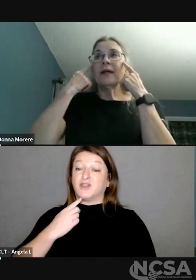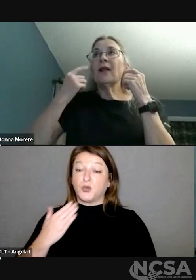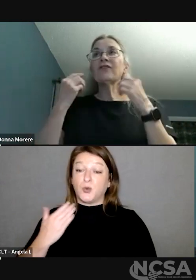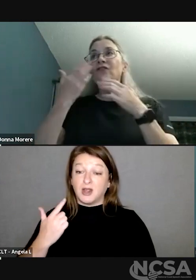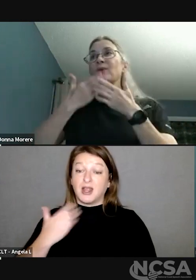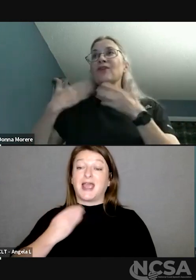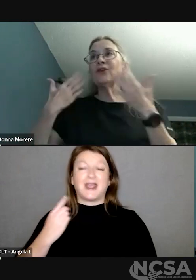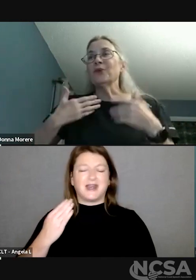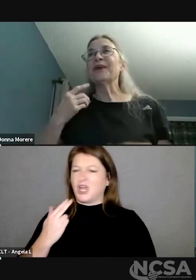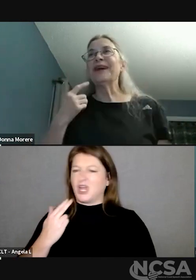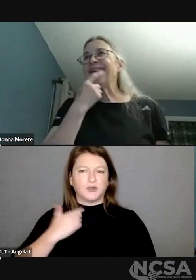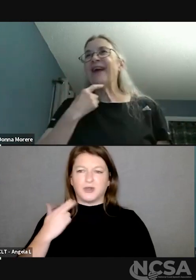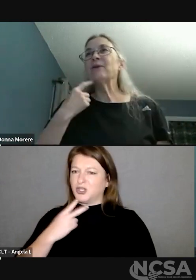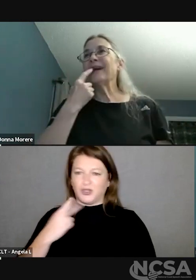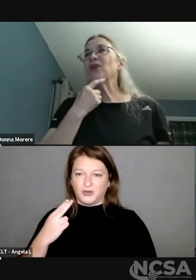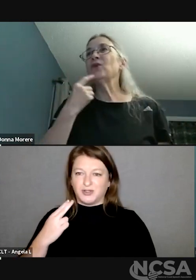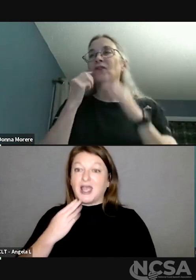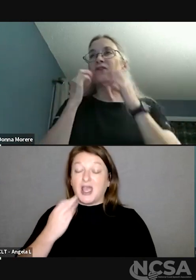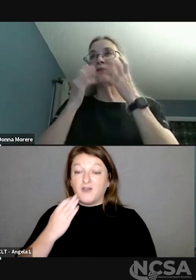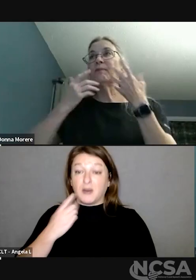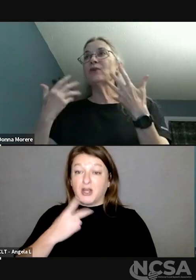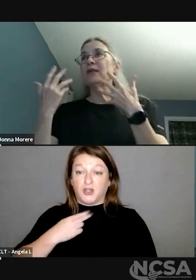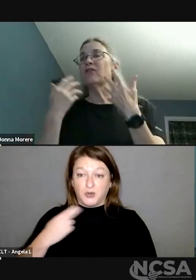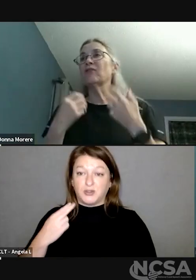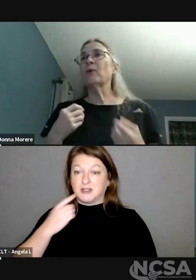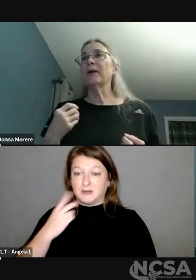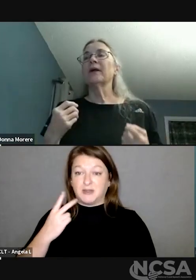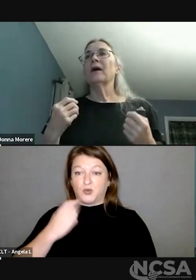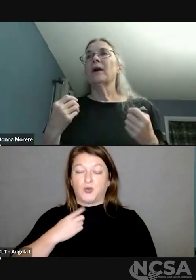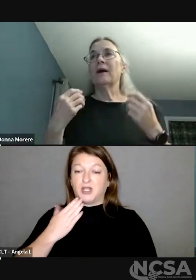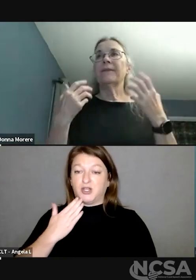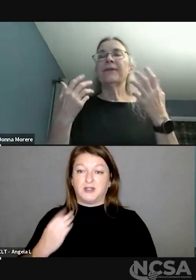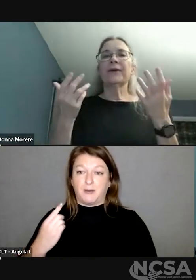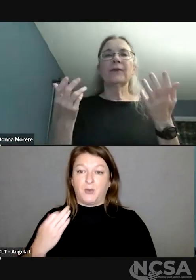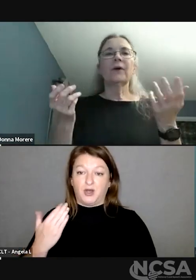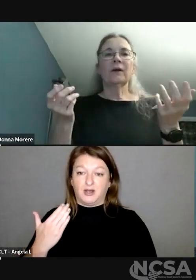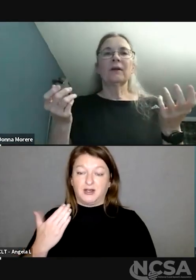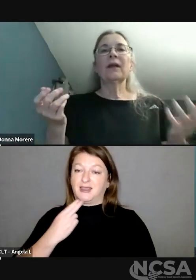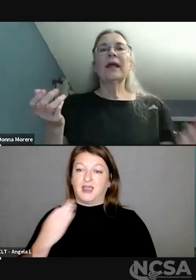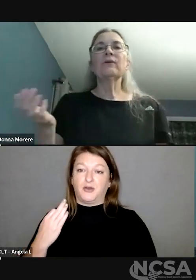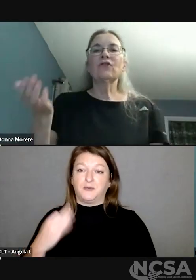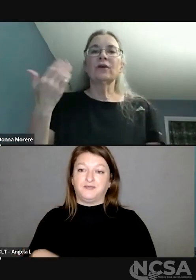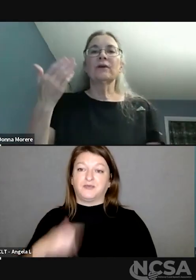and not just with cues. Everybody uses speech reading to support their language,